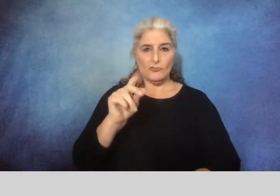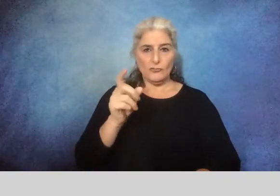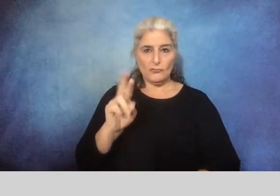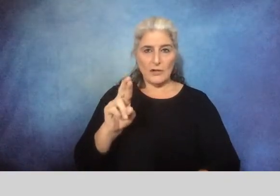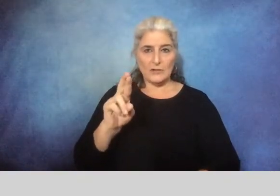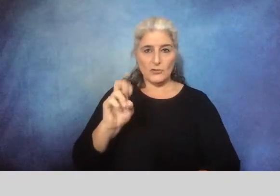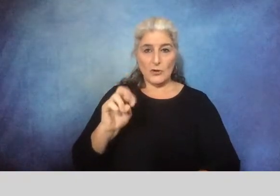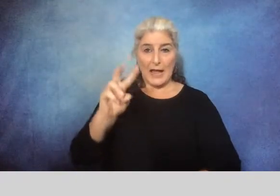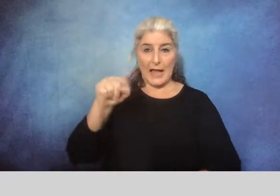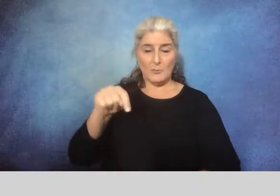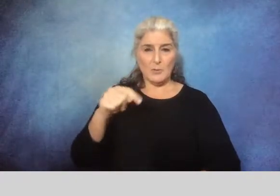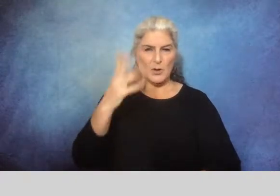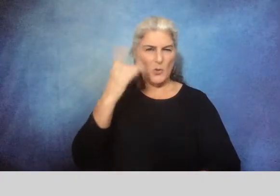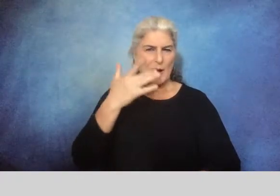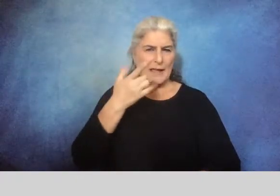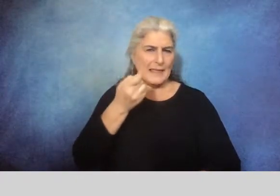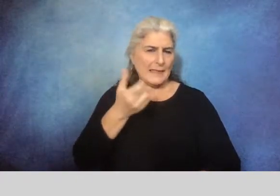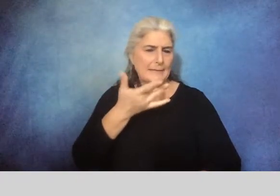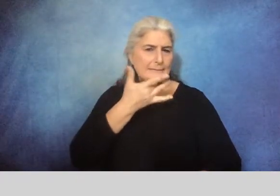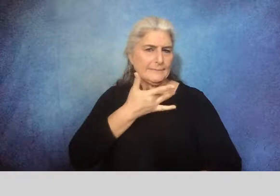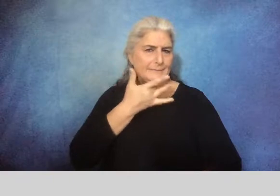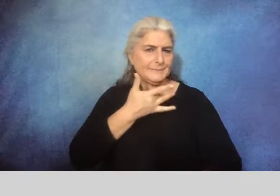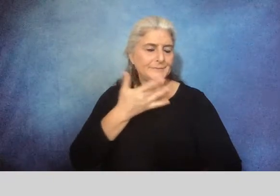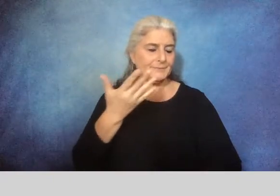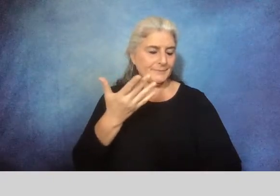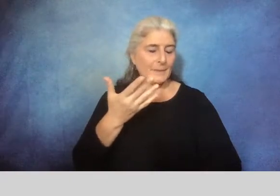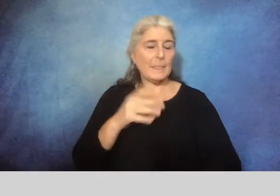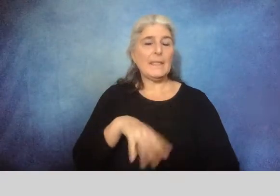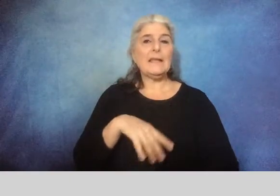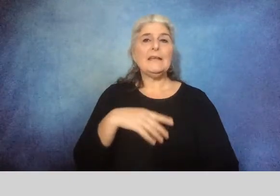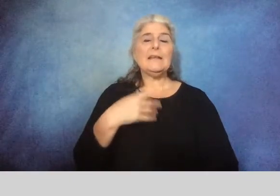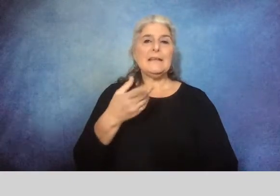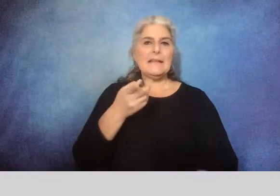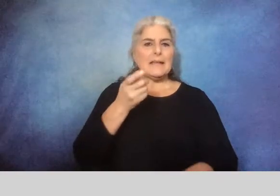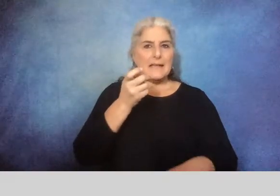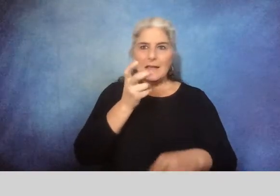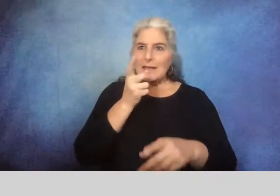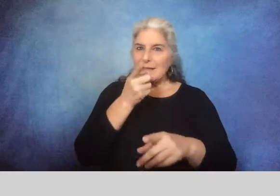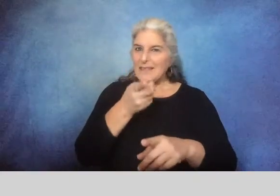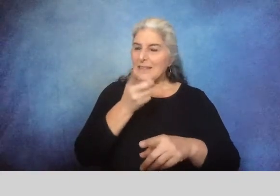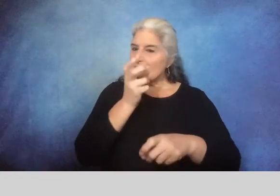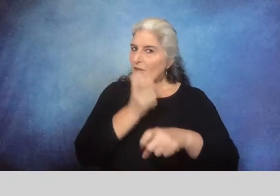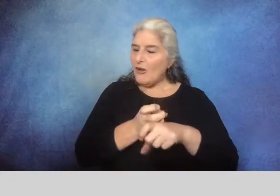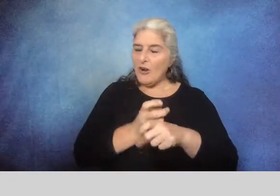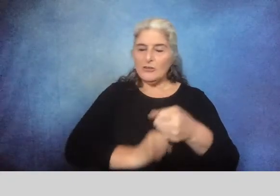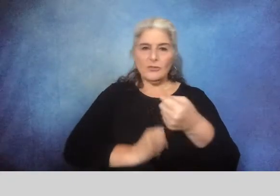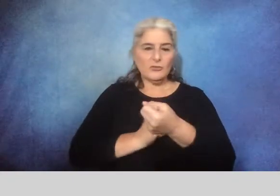The first shortcoming is it is hard to support all the available formats.